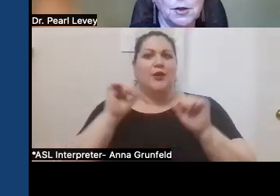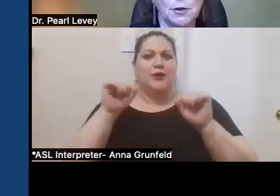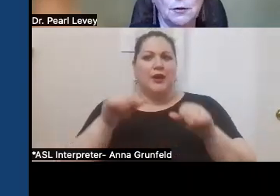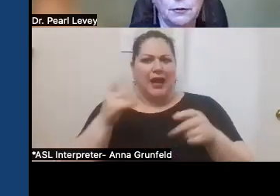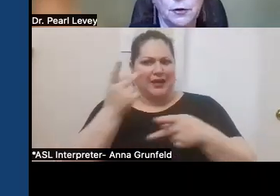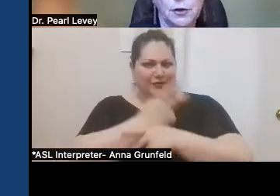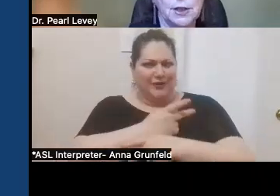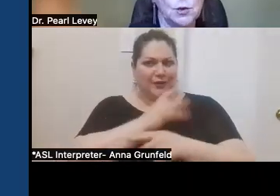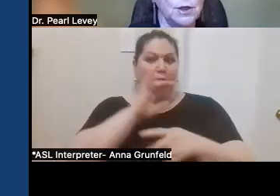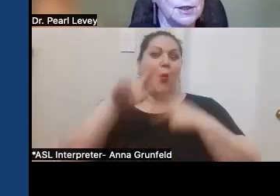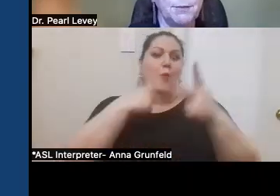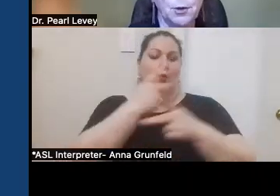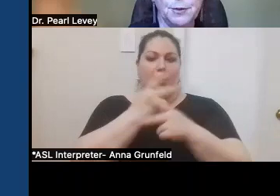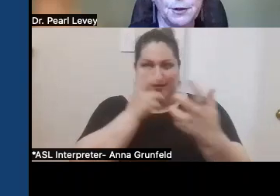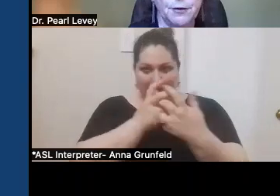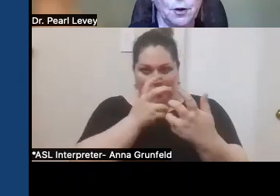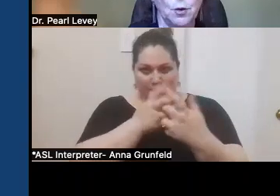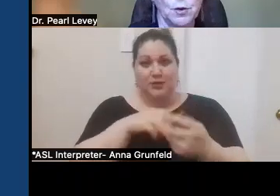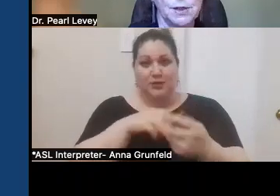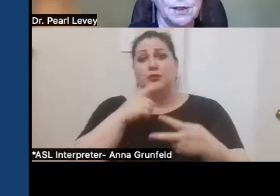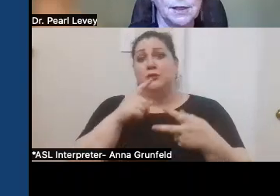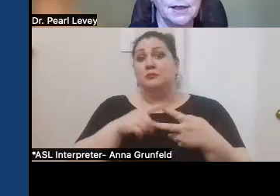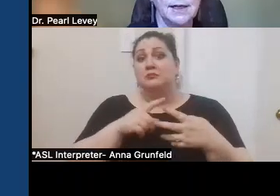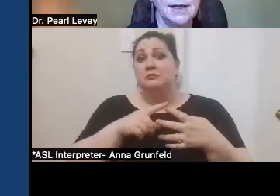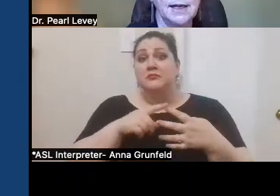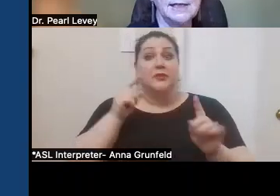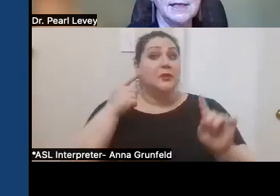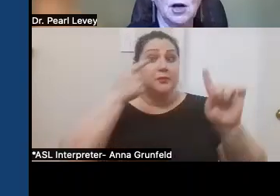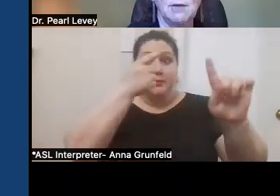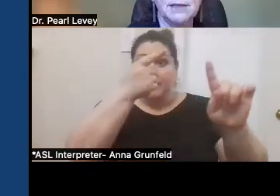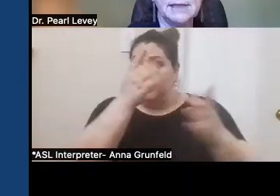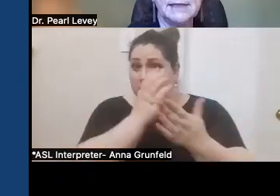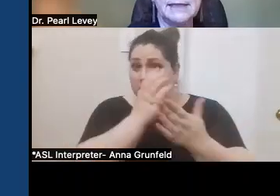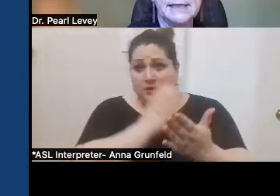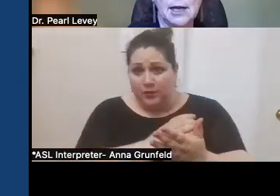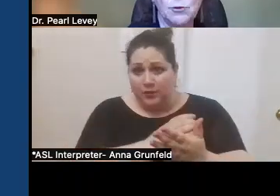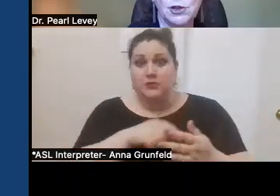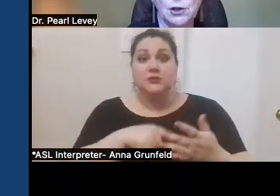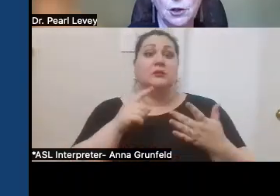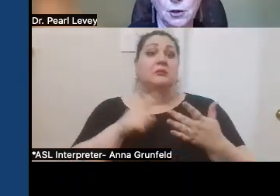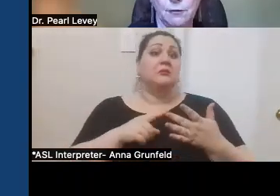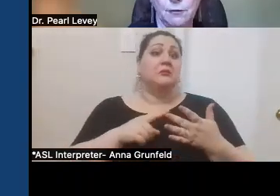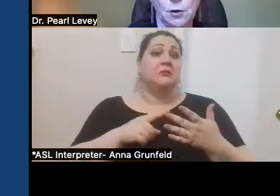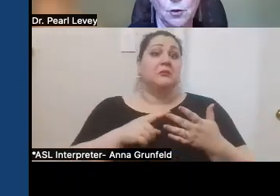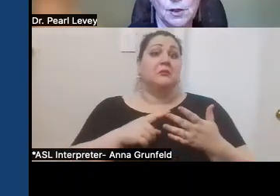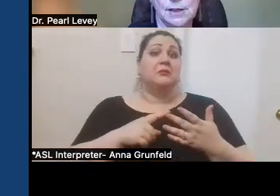So the first thing is what is the purpose of the course? Is the competency integral to the learning of the course?